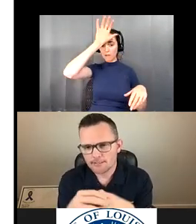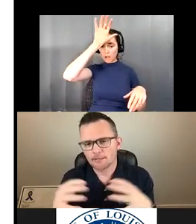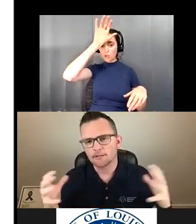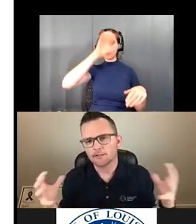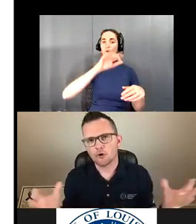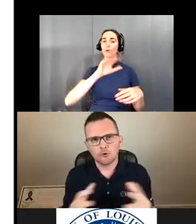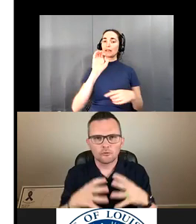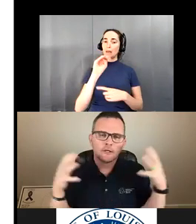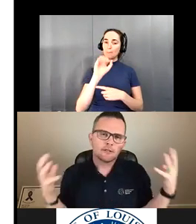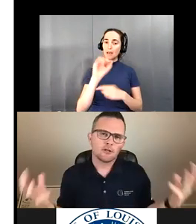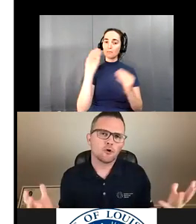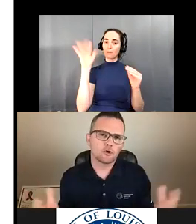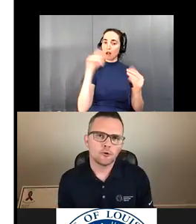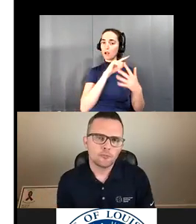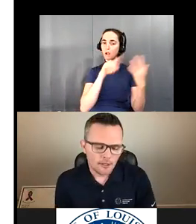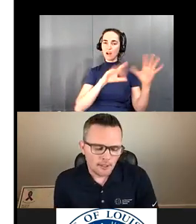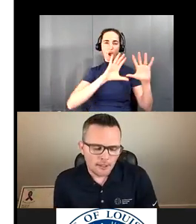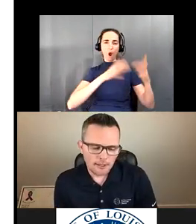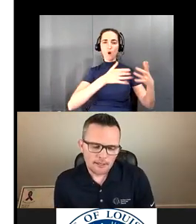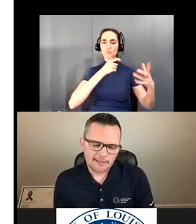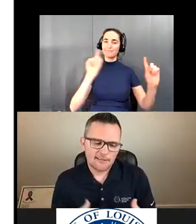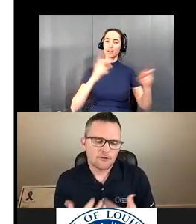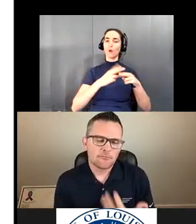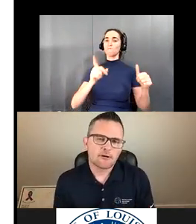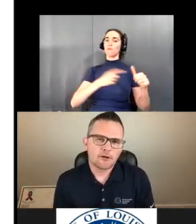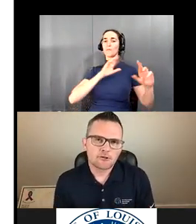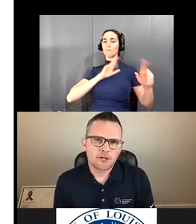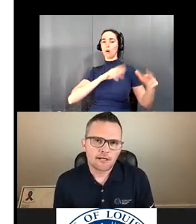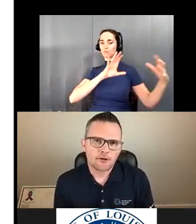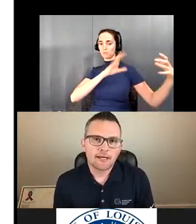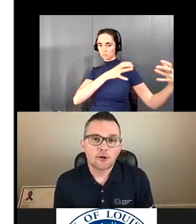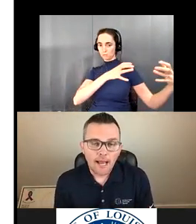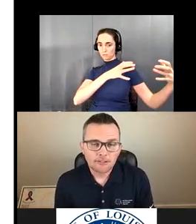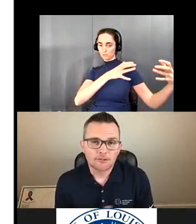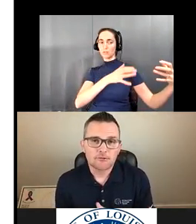the whole, the whole group, and give them better understanding on interactions with